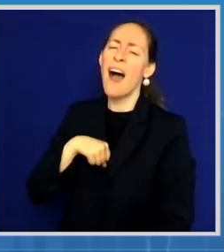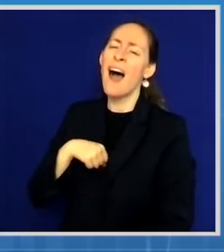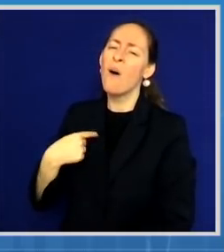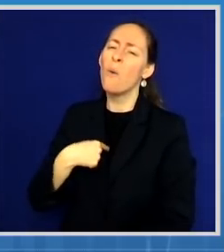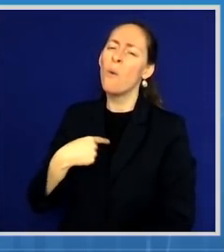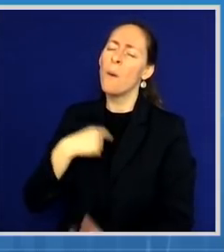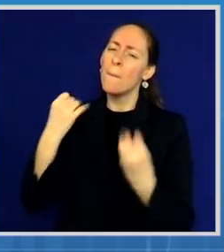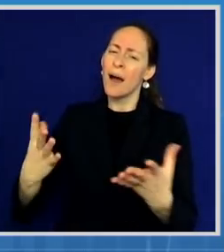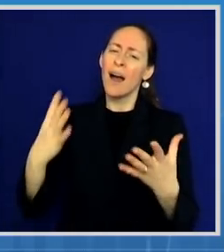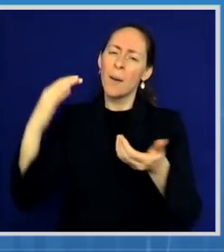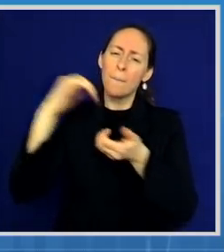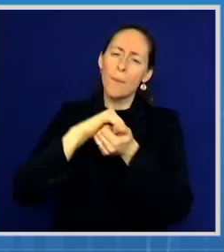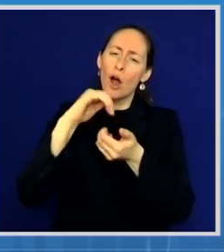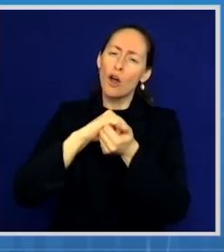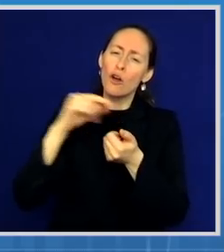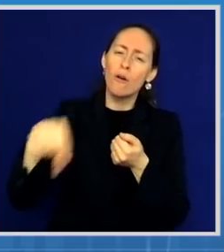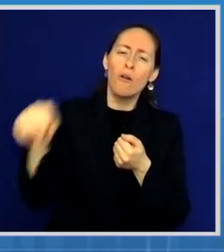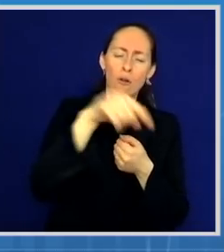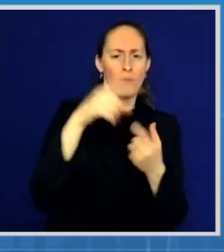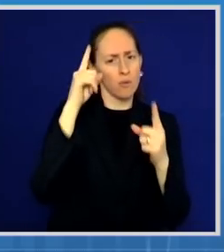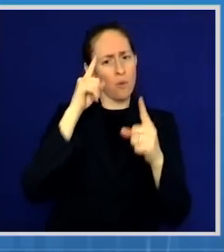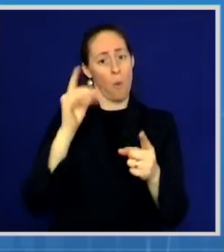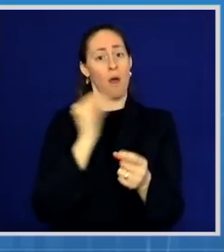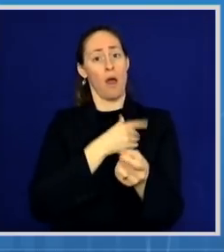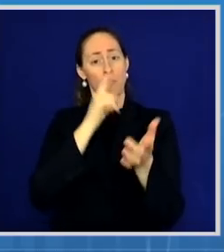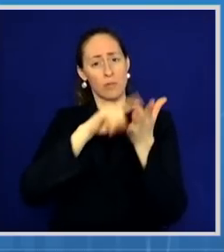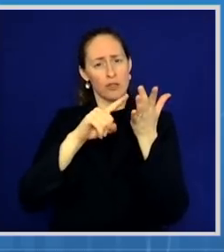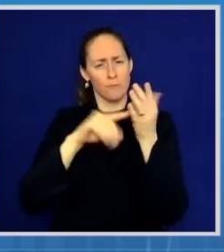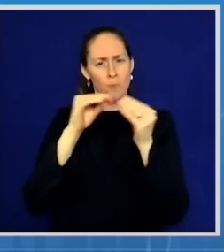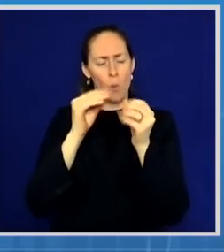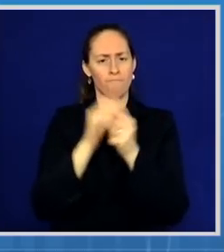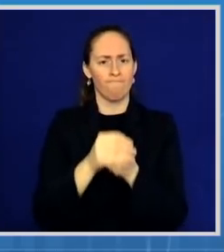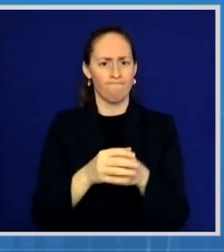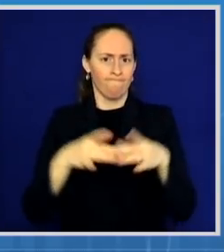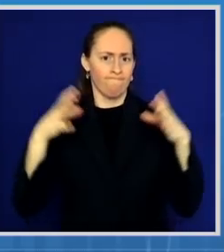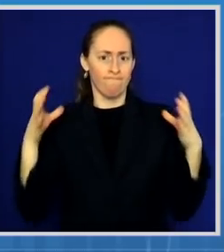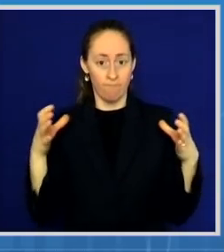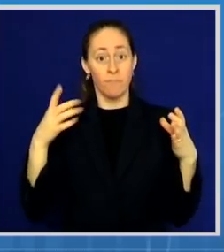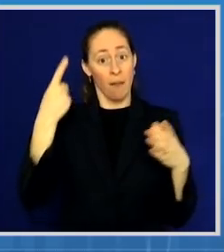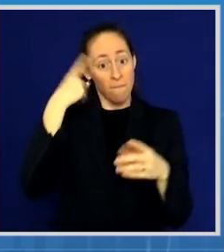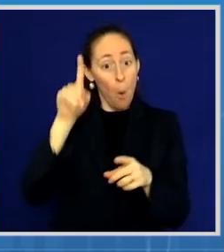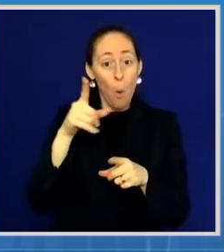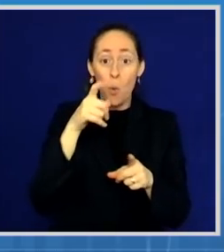and what all of that means, not only to America, but to our global efforts to end this pandemic.